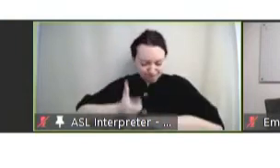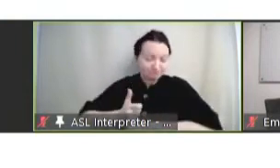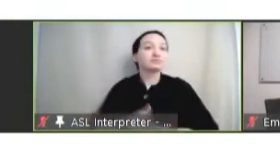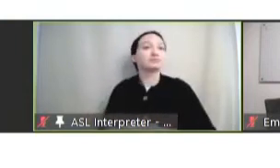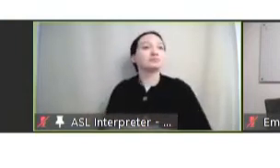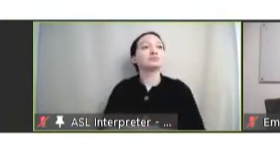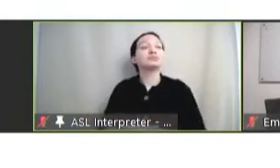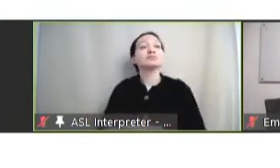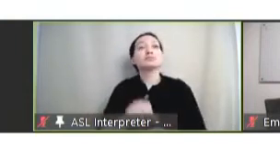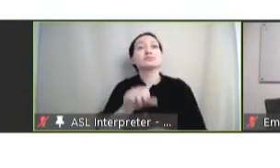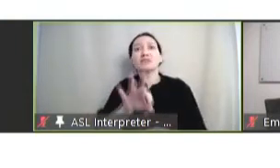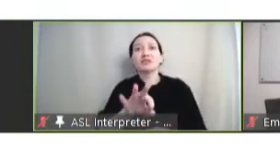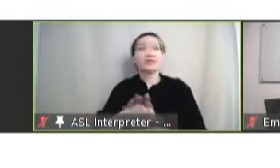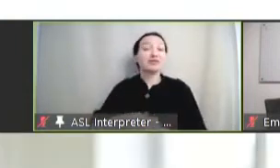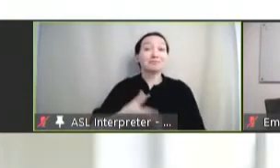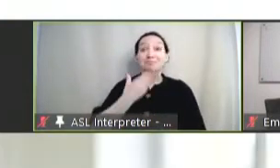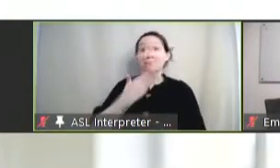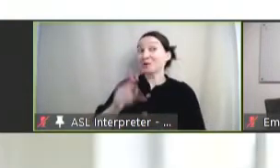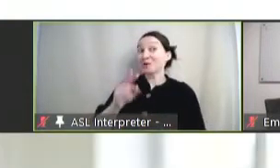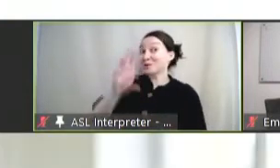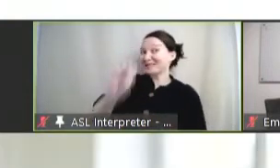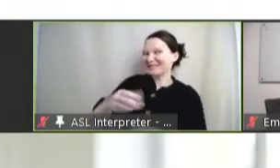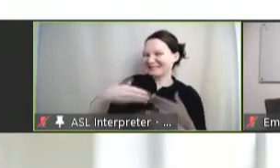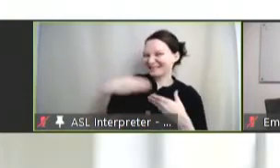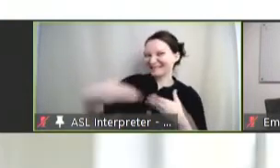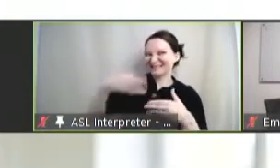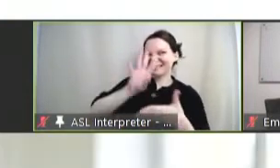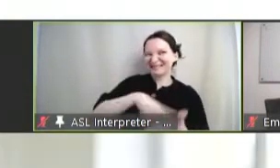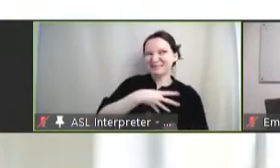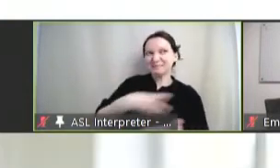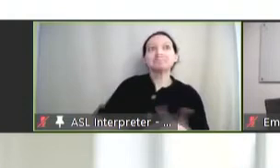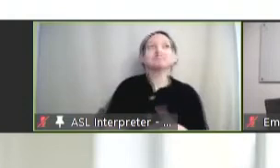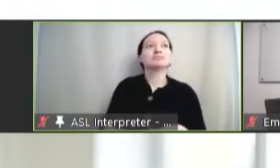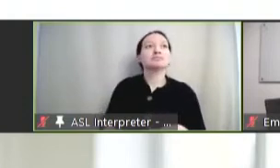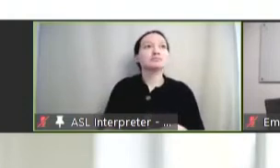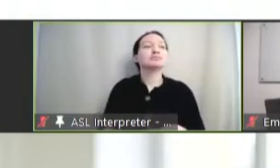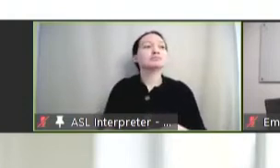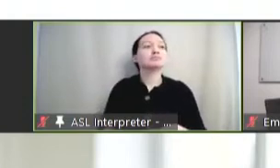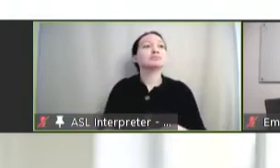If there is any good news, and if you go to my next chart there, it is that over the last